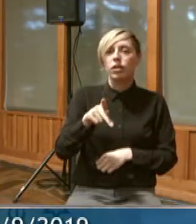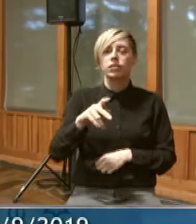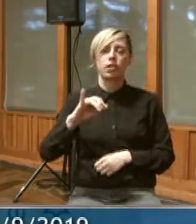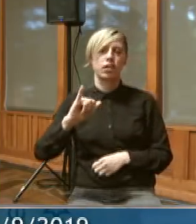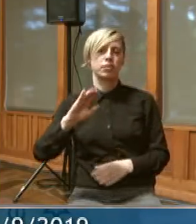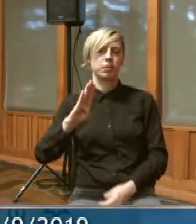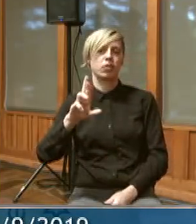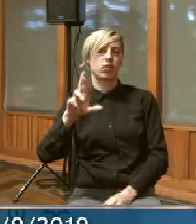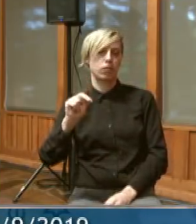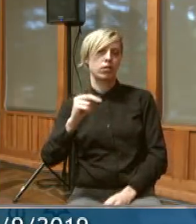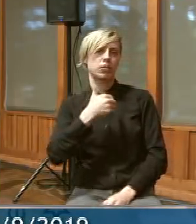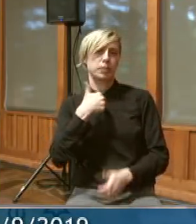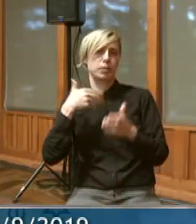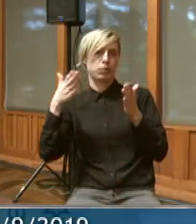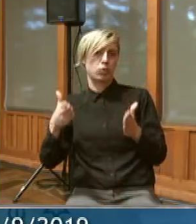I'M HERE TONIGHT ON BEHALF OF BUSINESS FOR BETTER PORTLAND AND